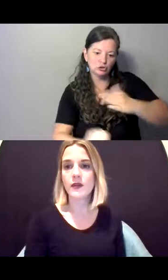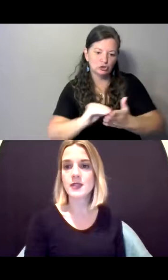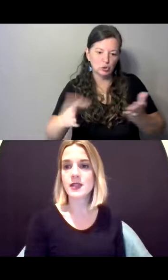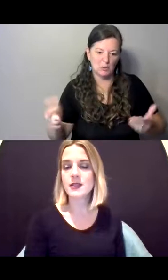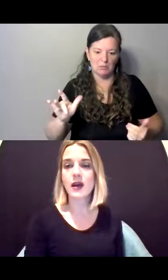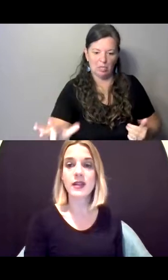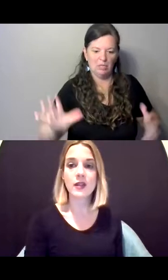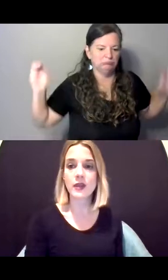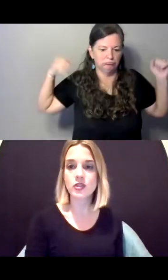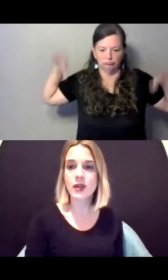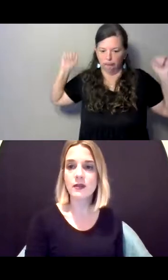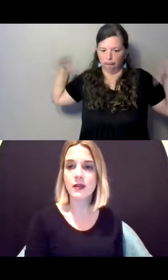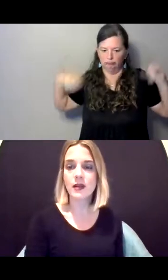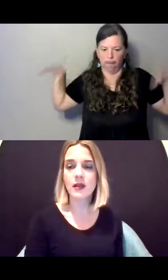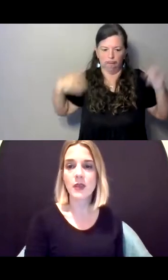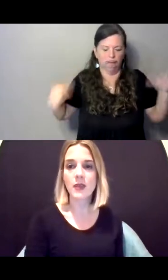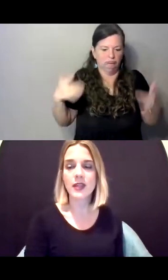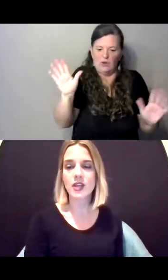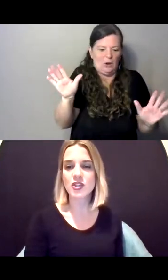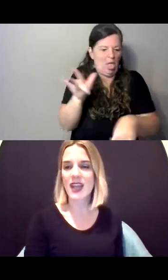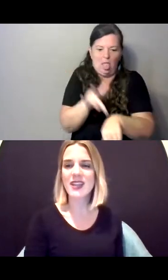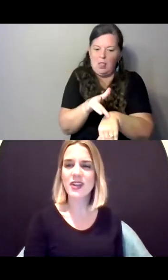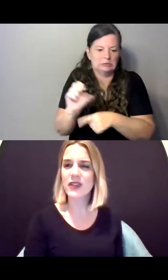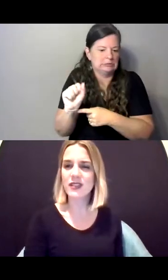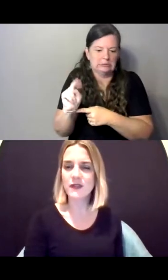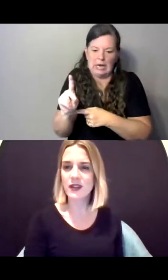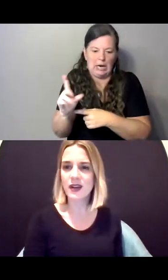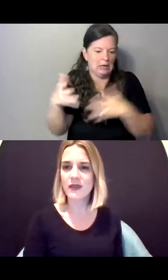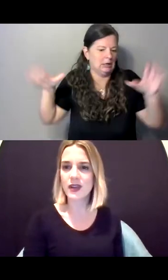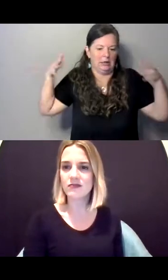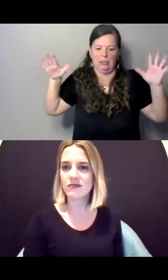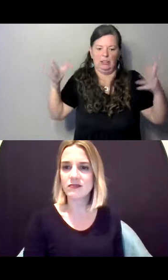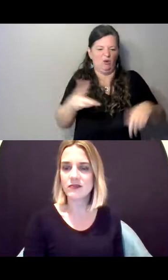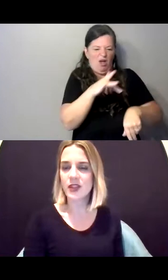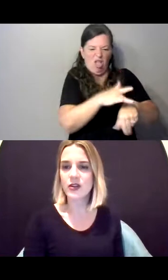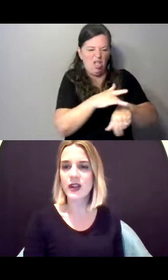for instance in elementary, maybe they touch sand and they don't like the feeling of it and they're not